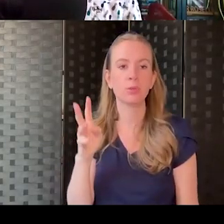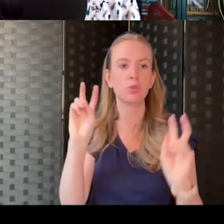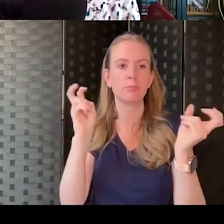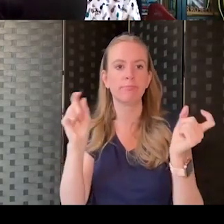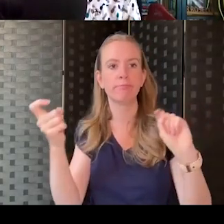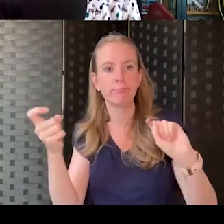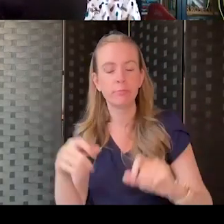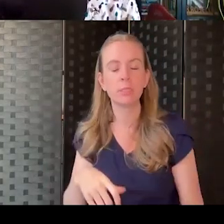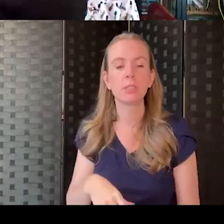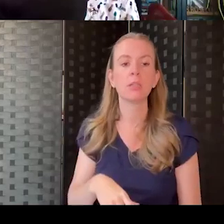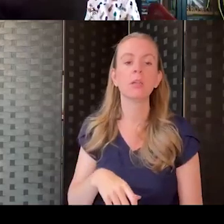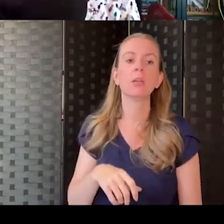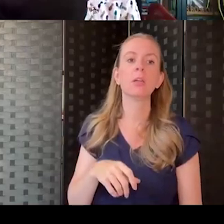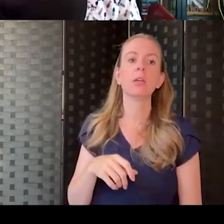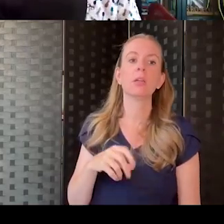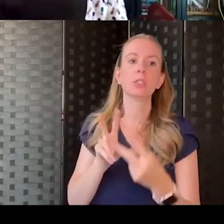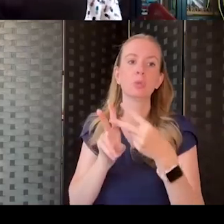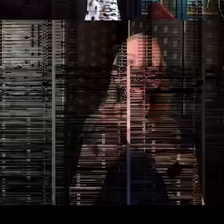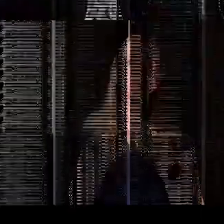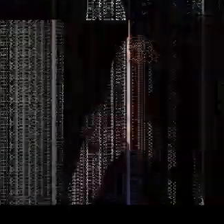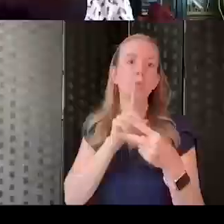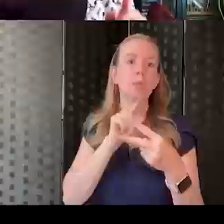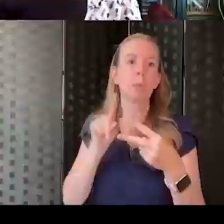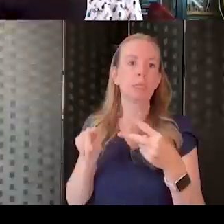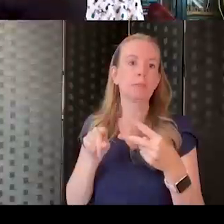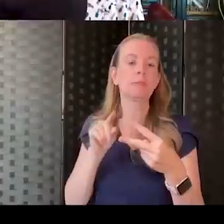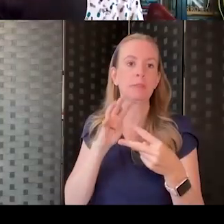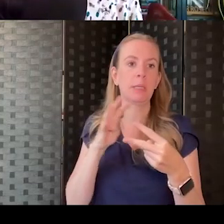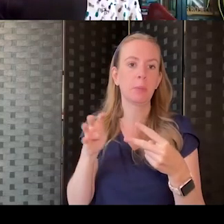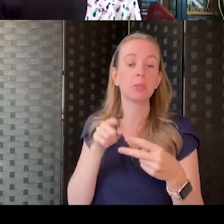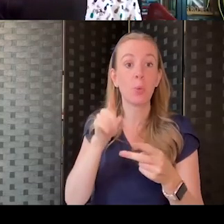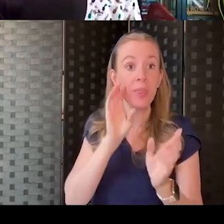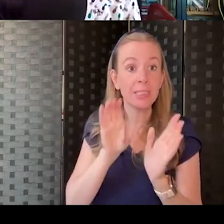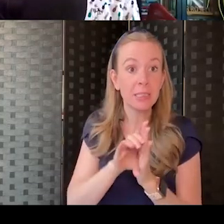Specifically, I'm going to cover turbo flavors of responsive tables. The image in this slide is a